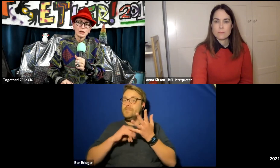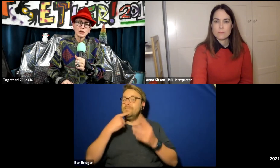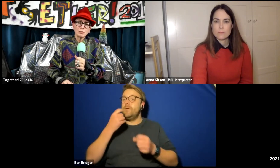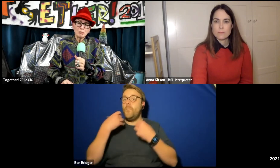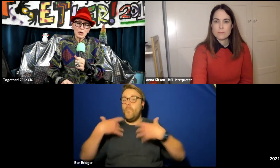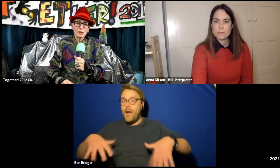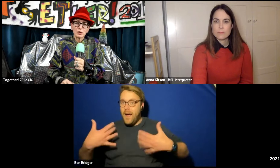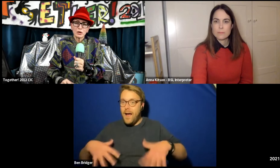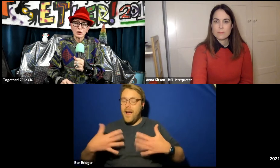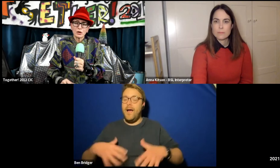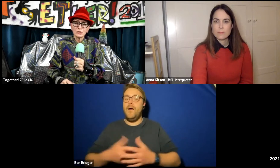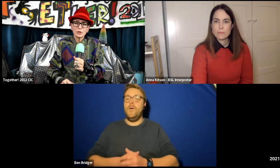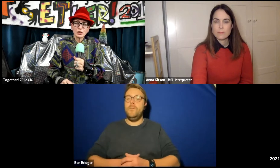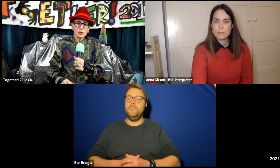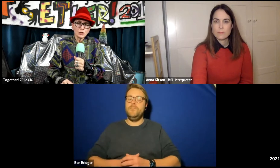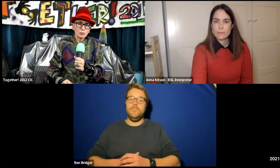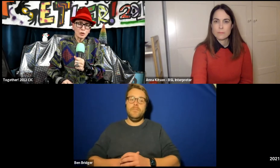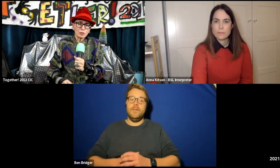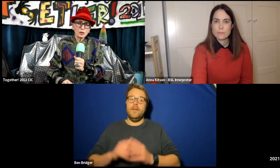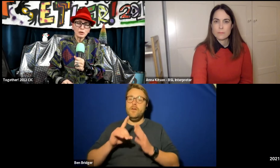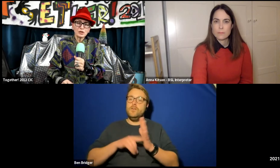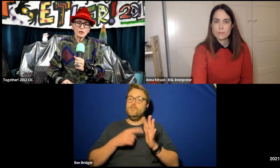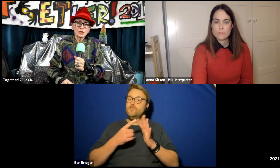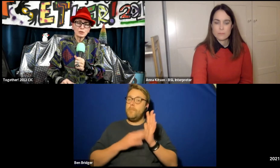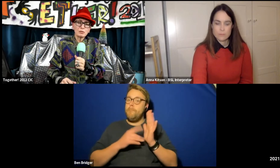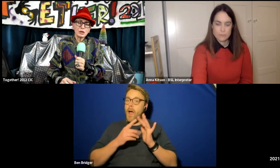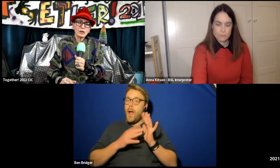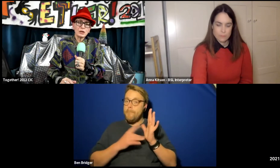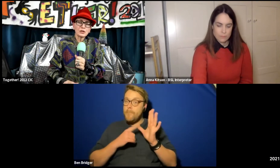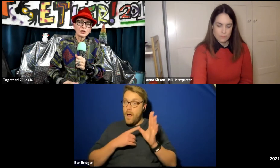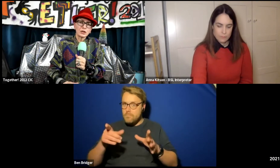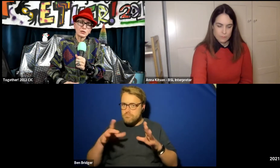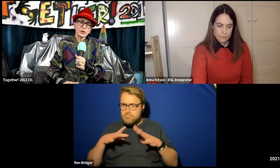Jemima, I think you are probably ready, Jemima isn't going to have her